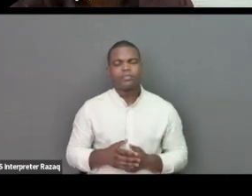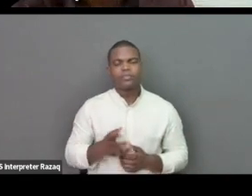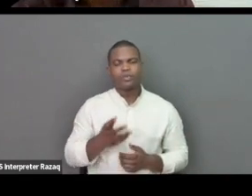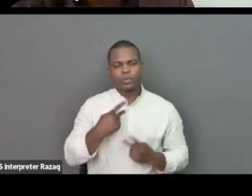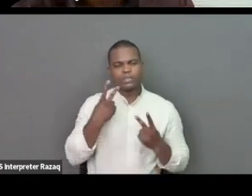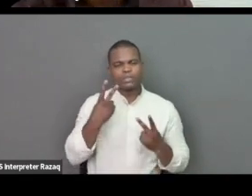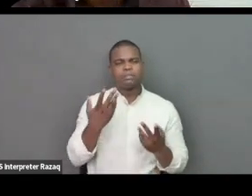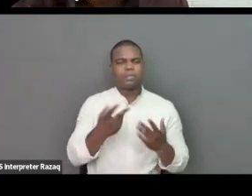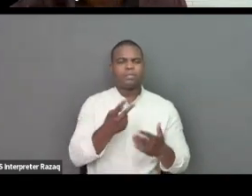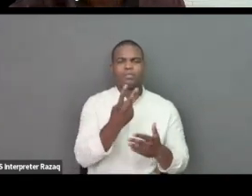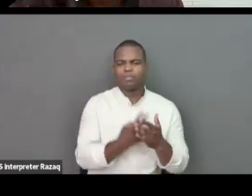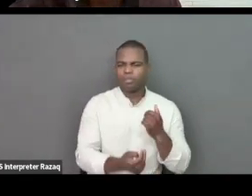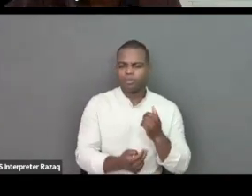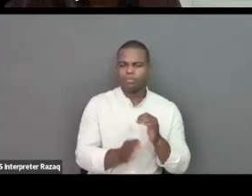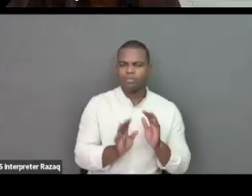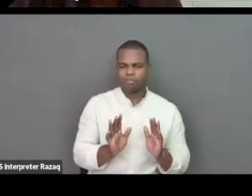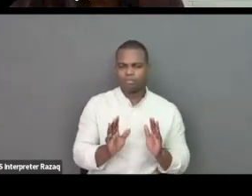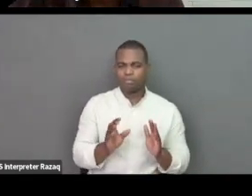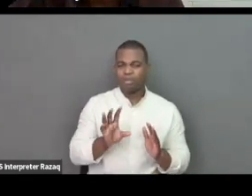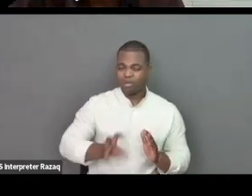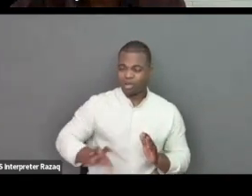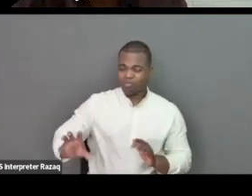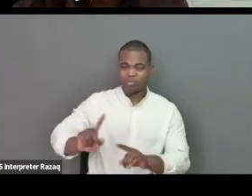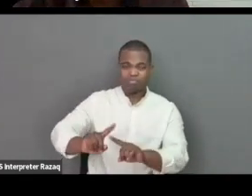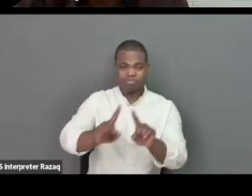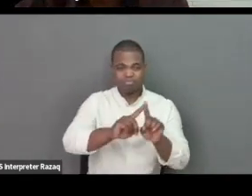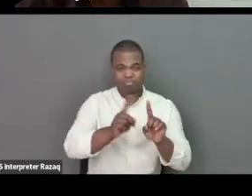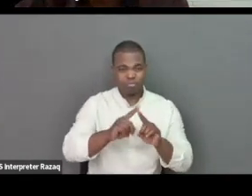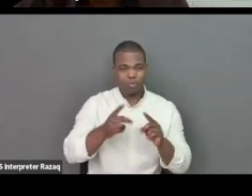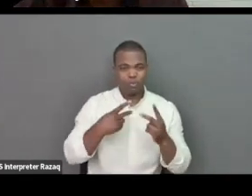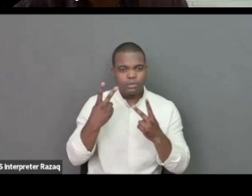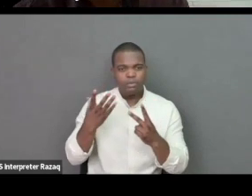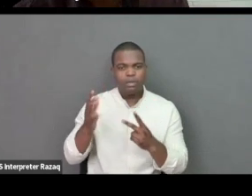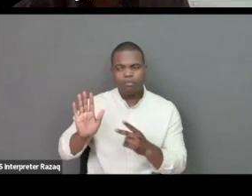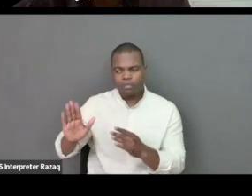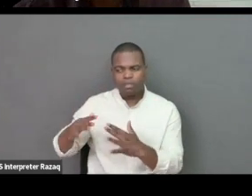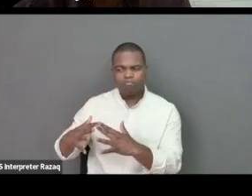and hopefully, they communicate among each other, and in the longer run,